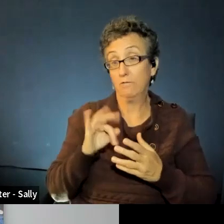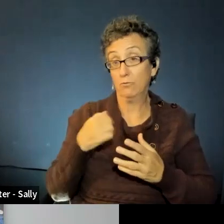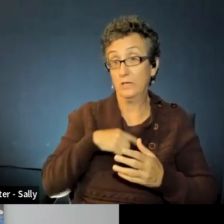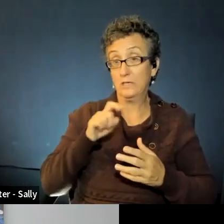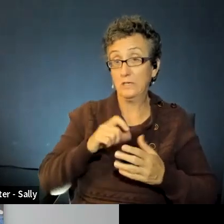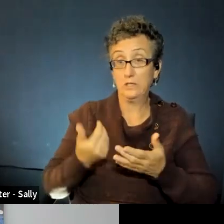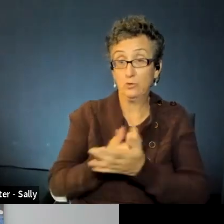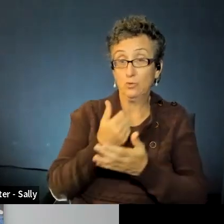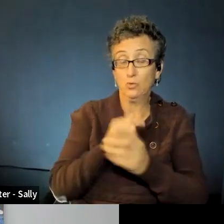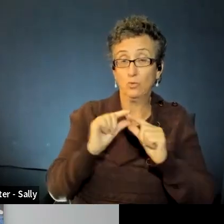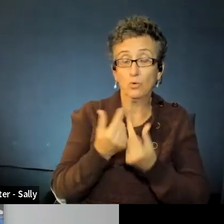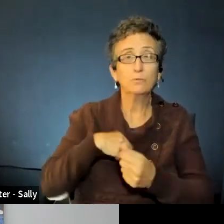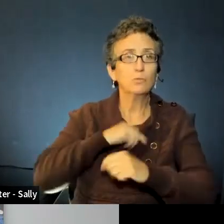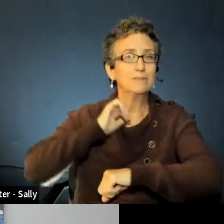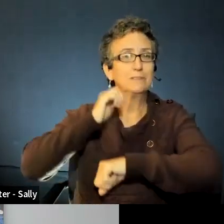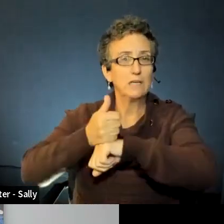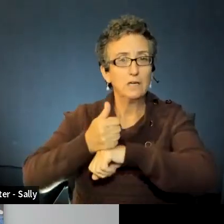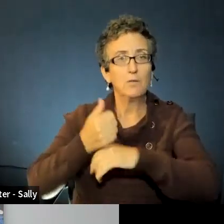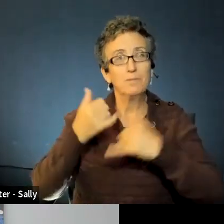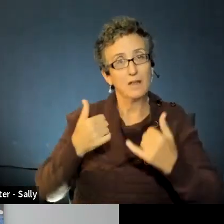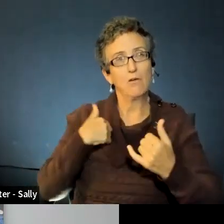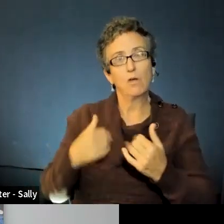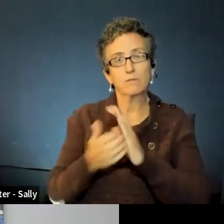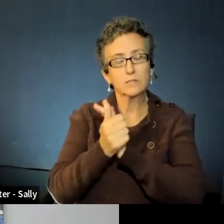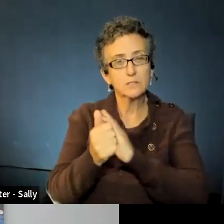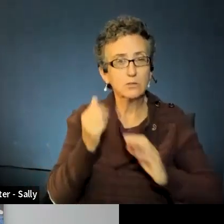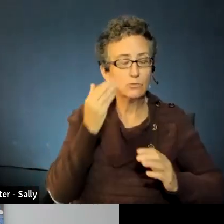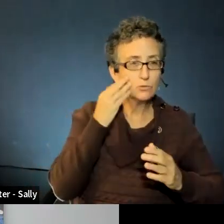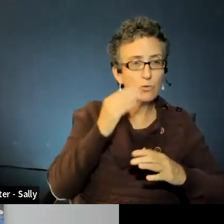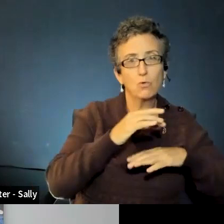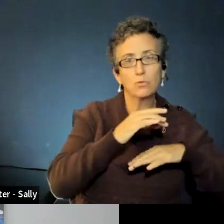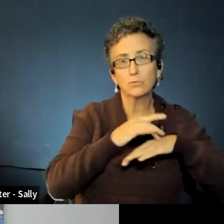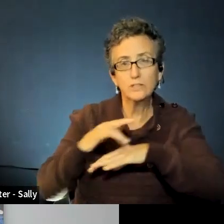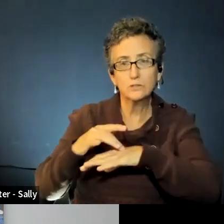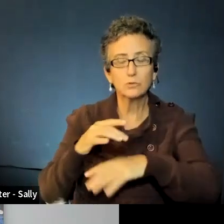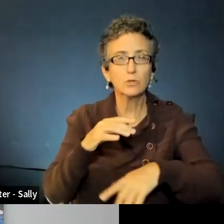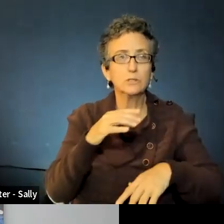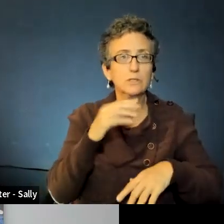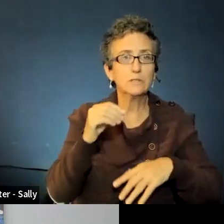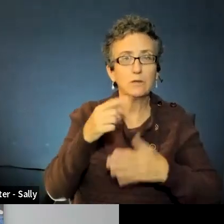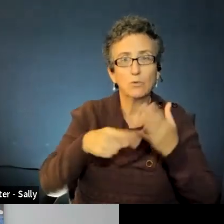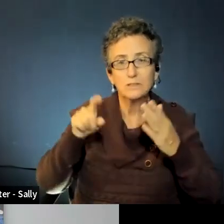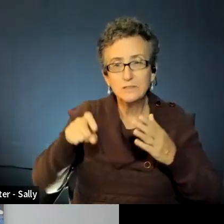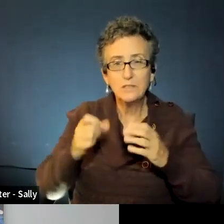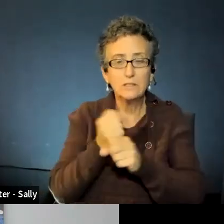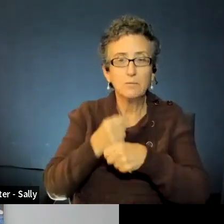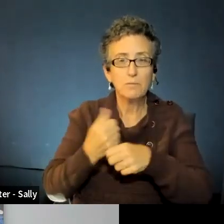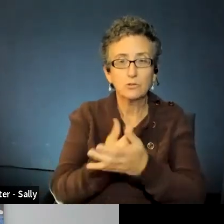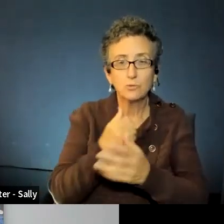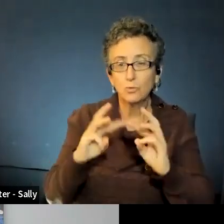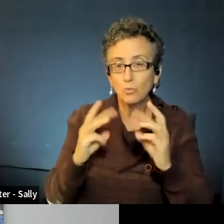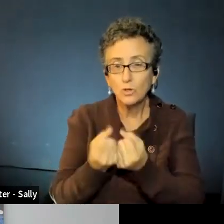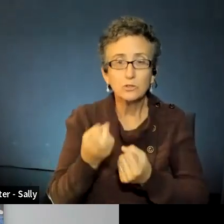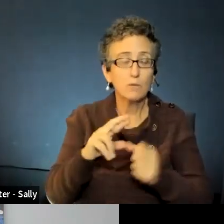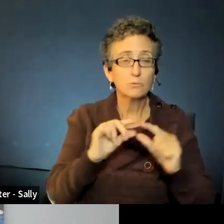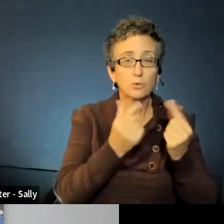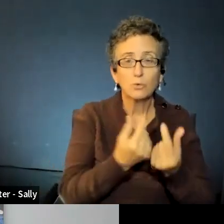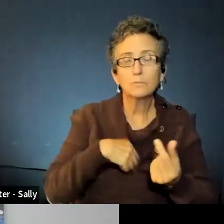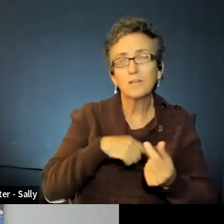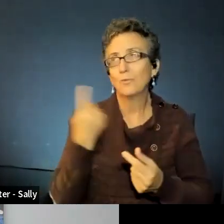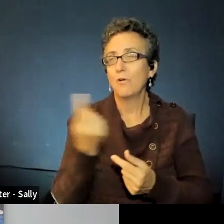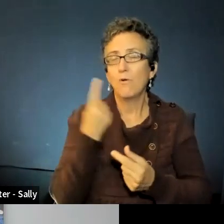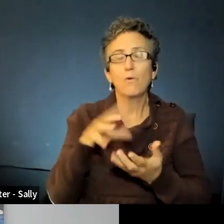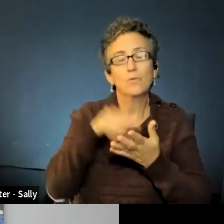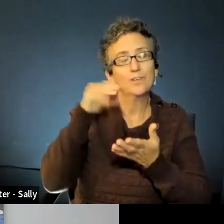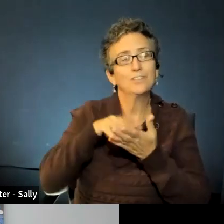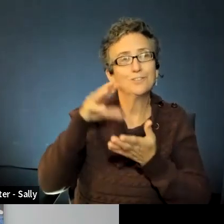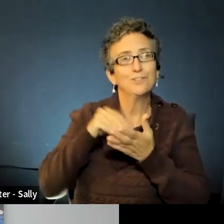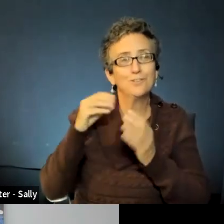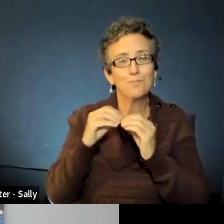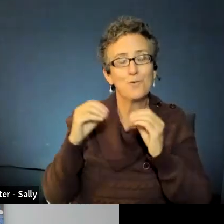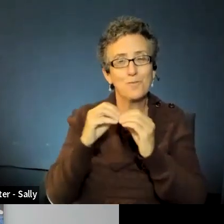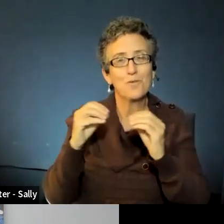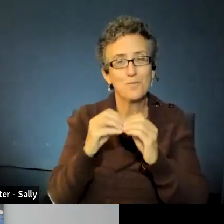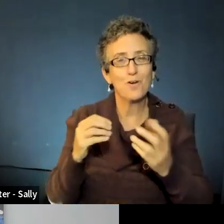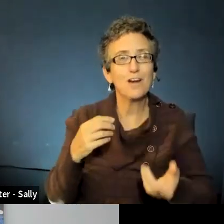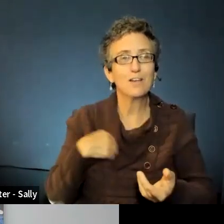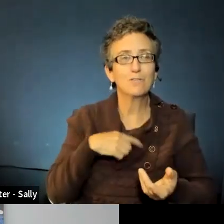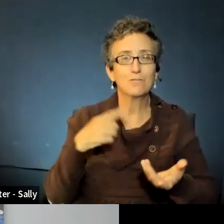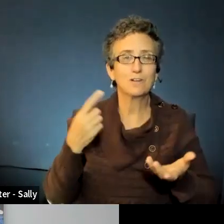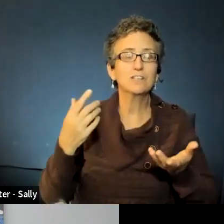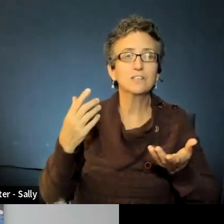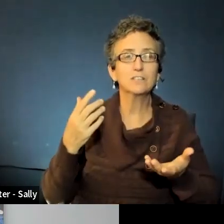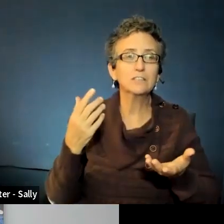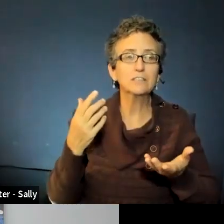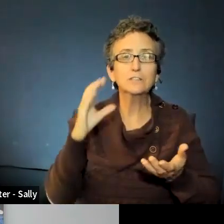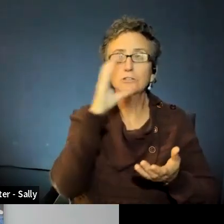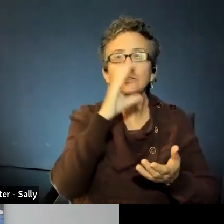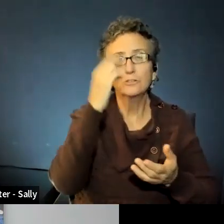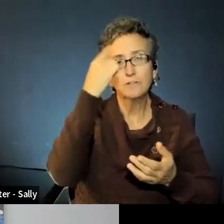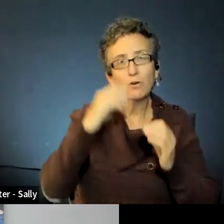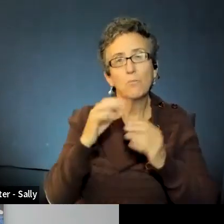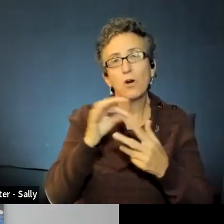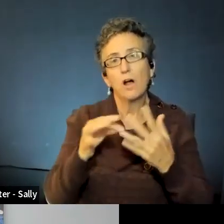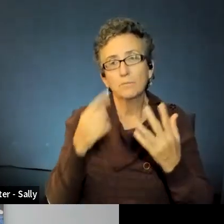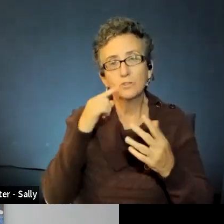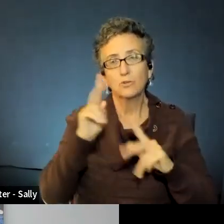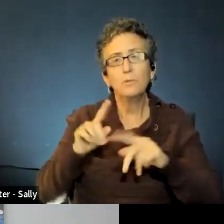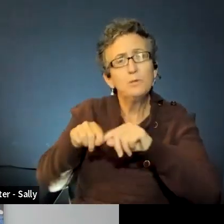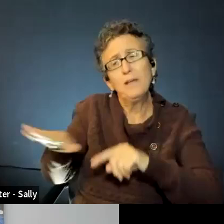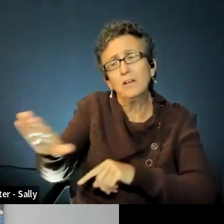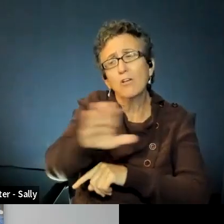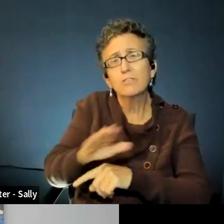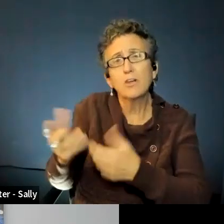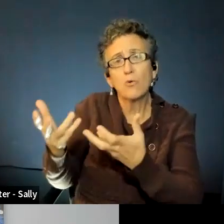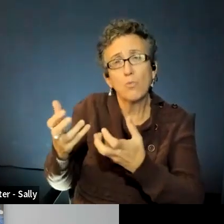It's critical to growing our, you know, positive effects in the communities. Then we are going to continue to assess, assess and listen to the feedback that we are hearing from community and consumers, what did they want. What do they want to talk about, what issues are important to them. Or what activities do they want to do. Fun things, then we are going to take that into consideration as we are moving forward with new groups.